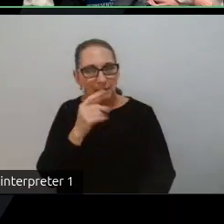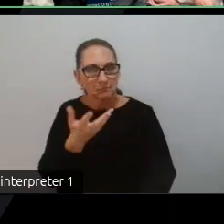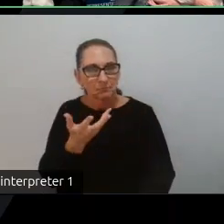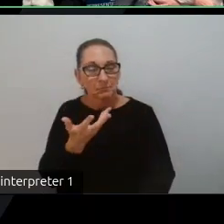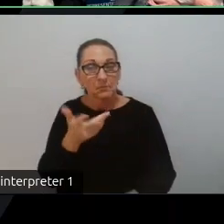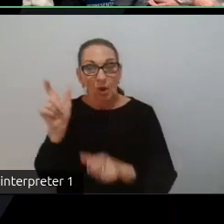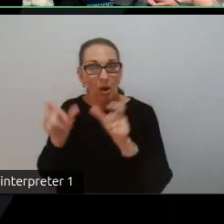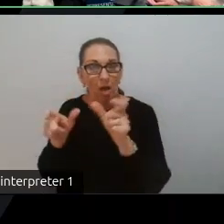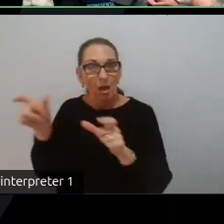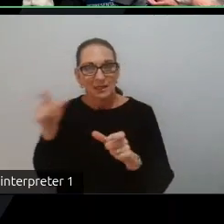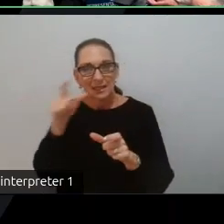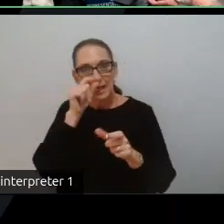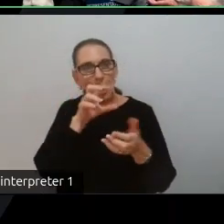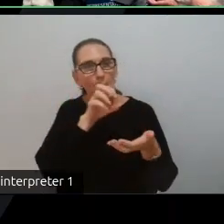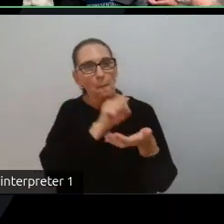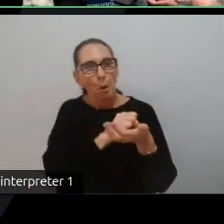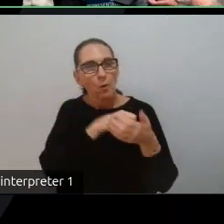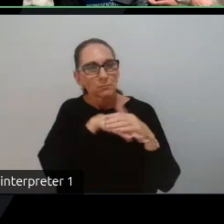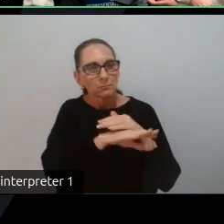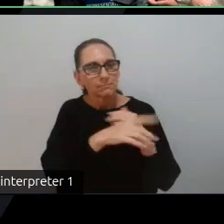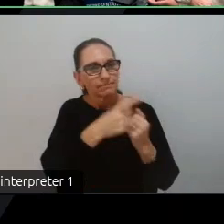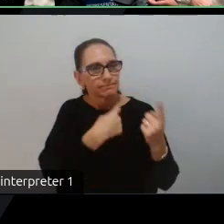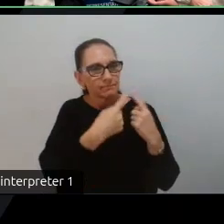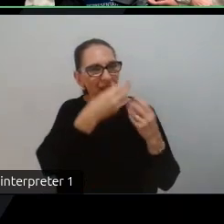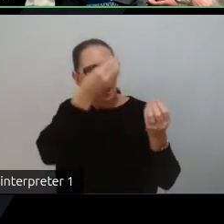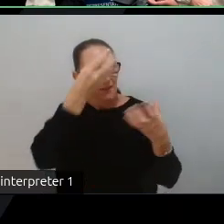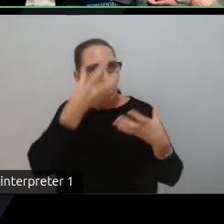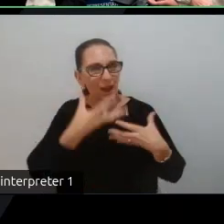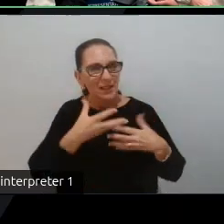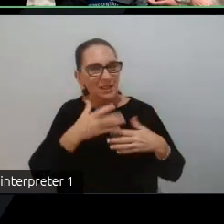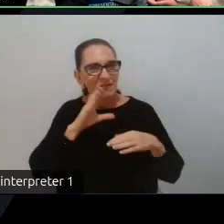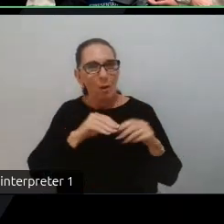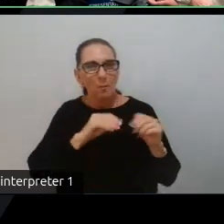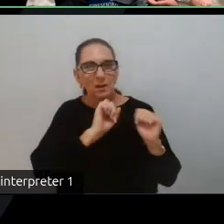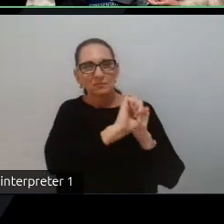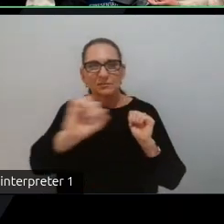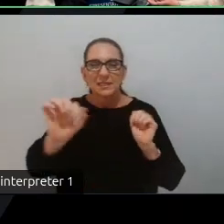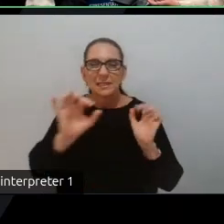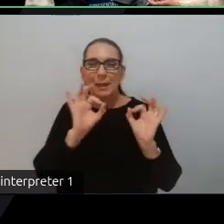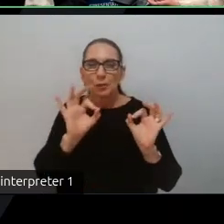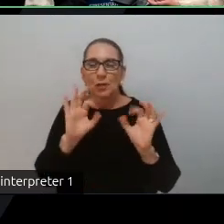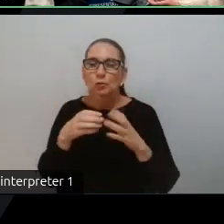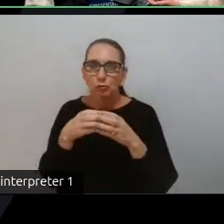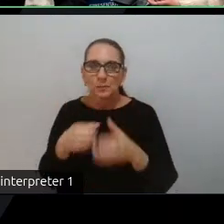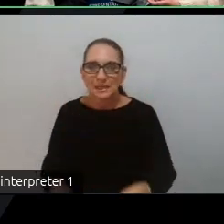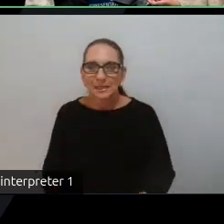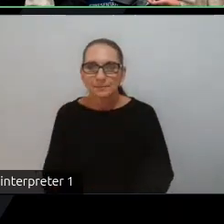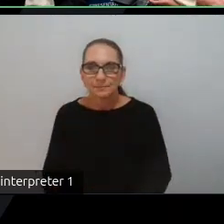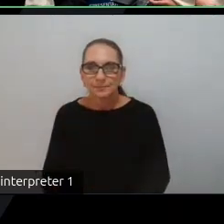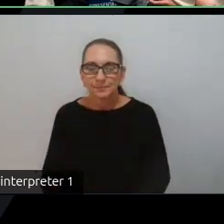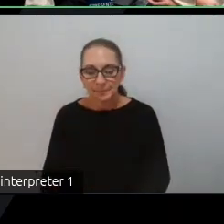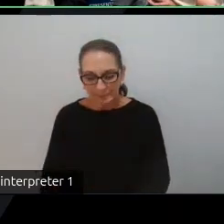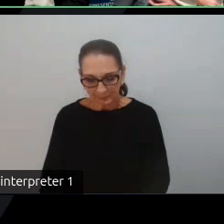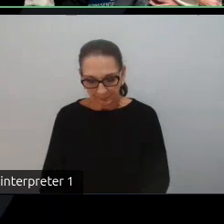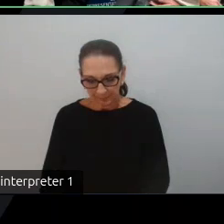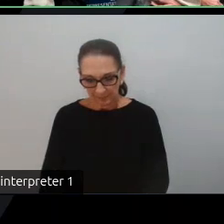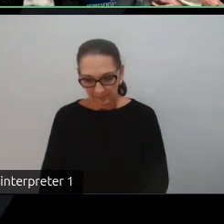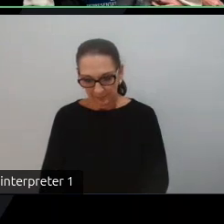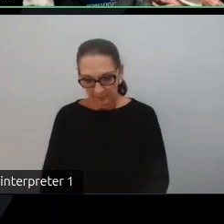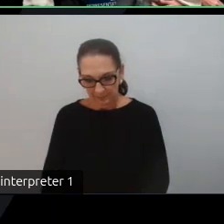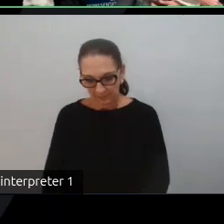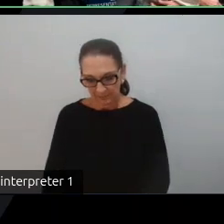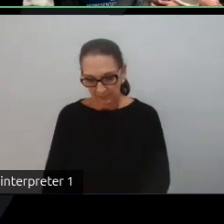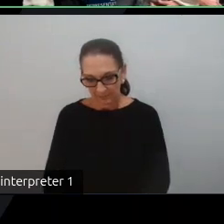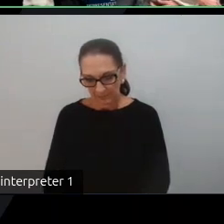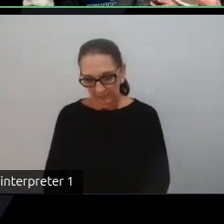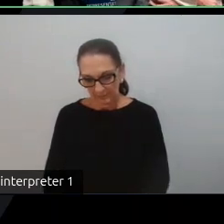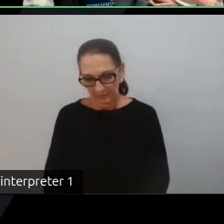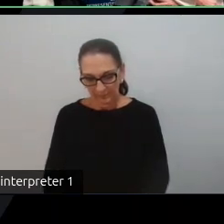to get some legal advice from those specialist groups in the practice. Um also if um a client